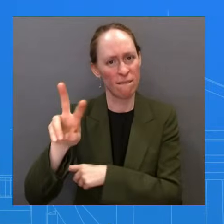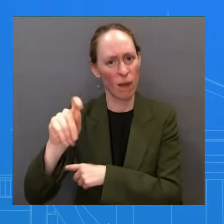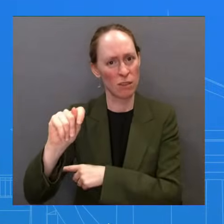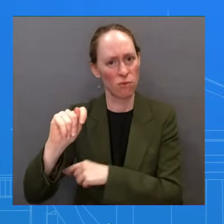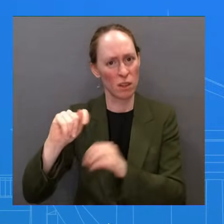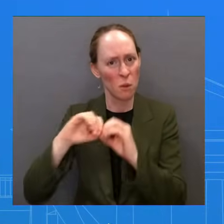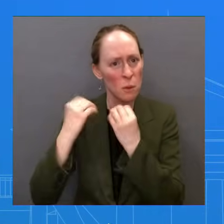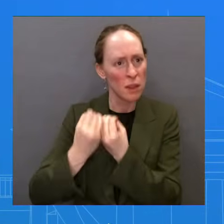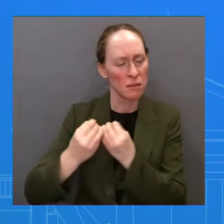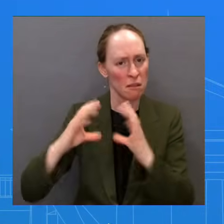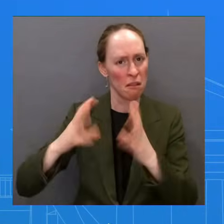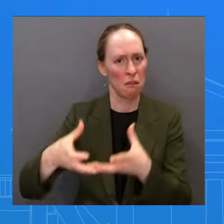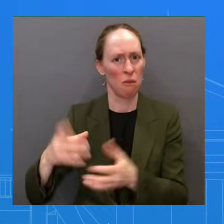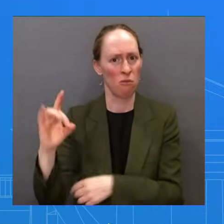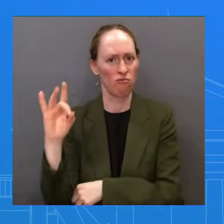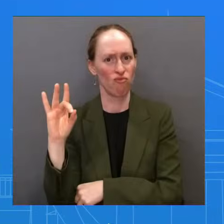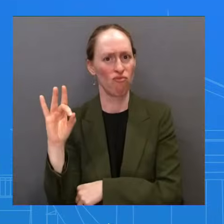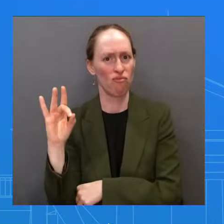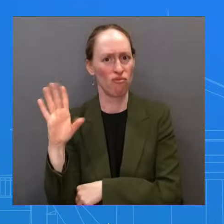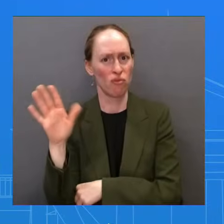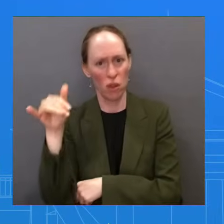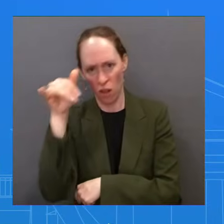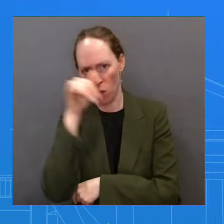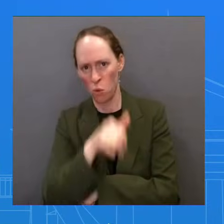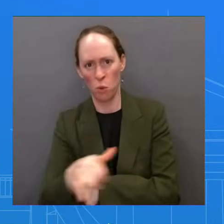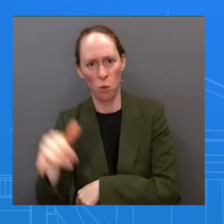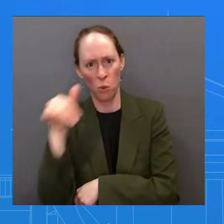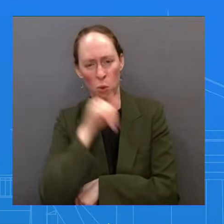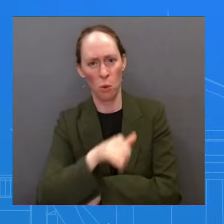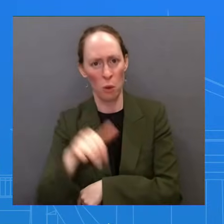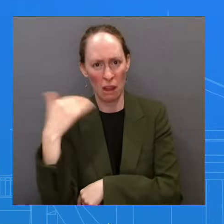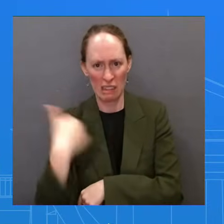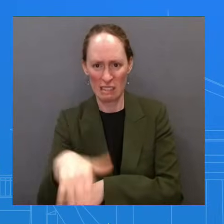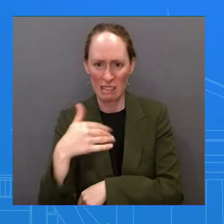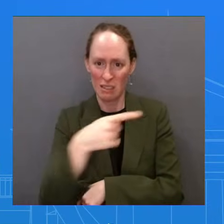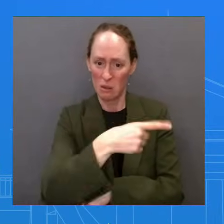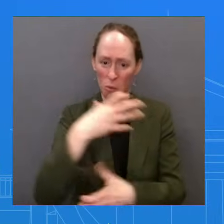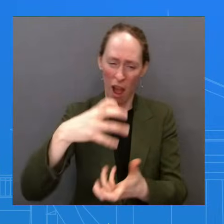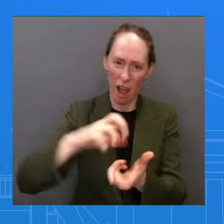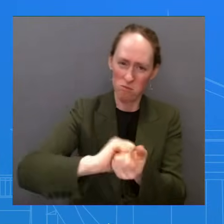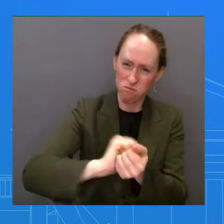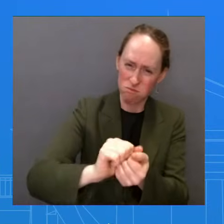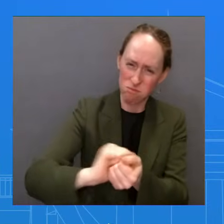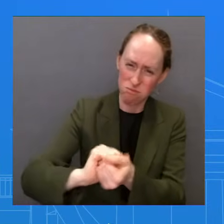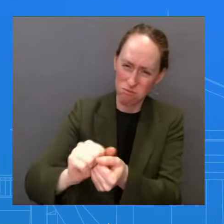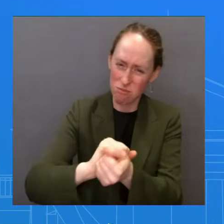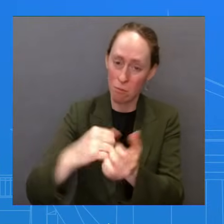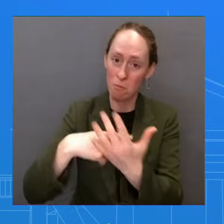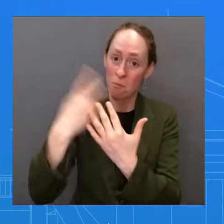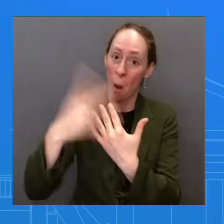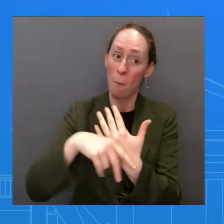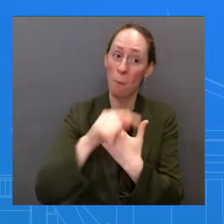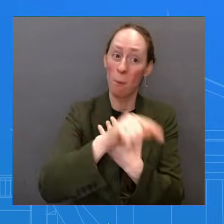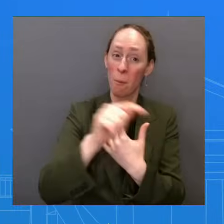And that's not only -- that's not only the -- that's not the only thing that they're doing. After pushing to repeal literal --